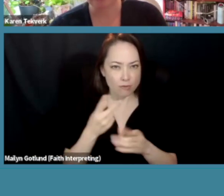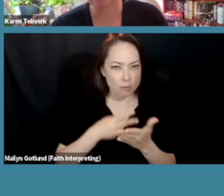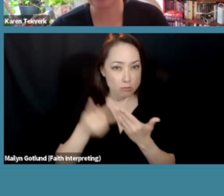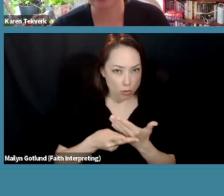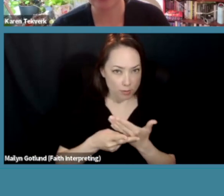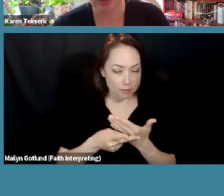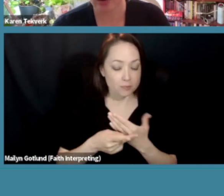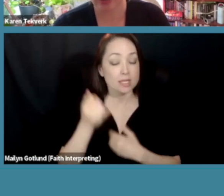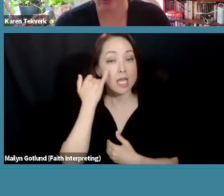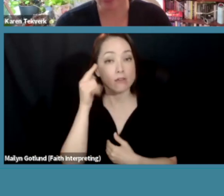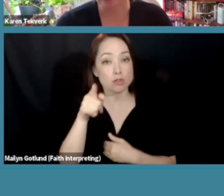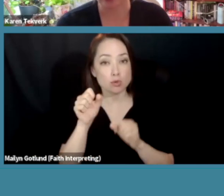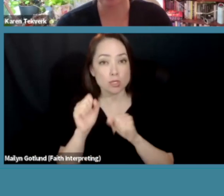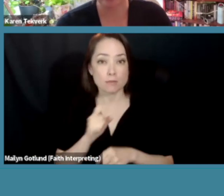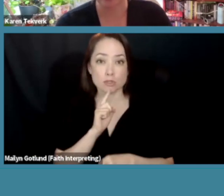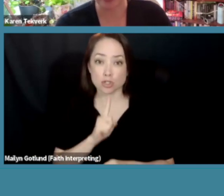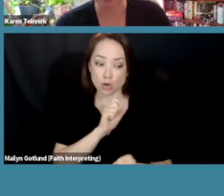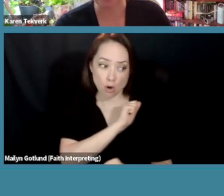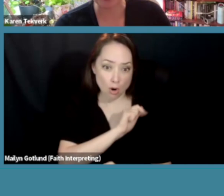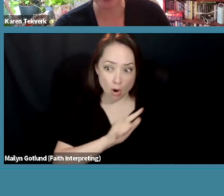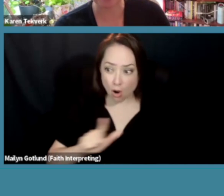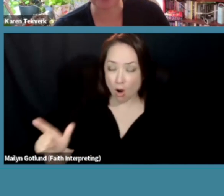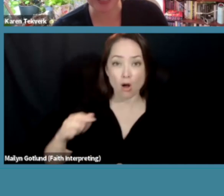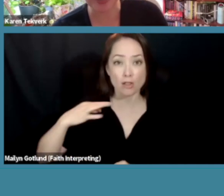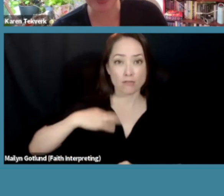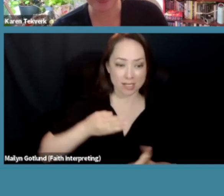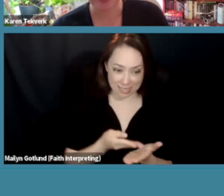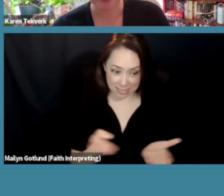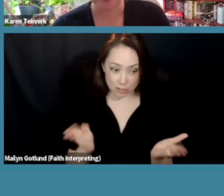If you can make sure that all those volunteers have a basic foundation